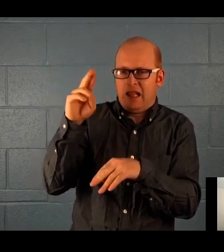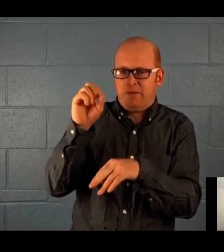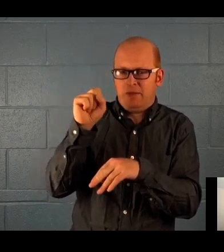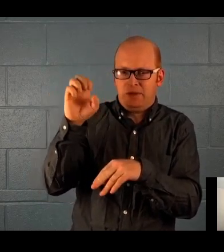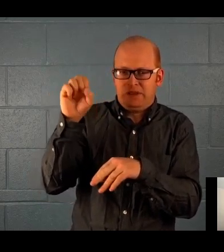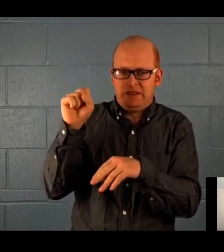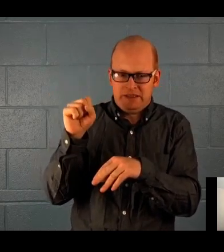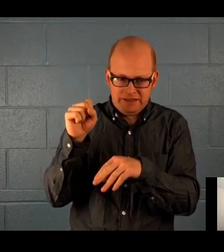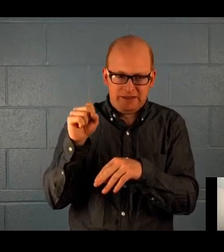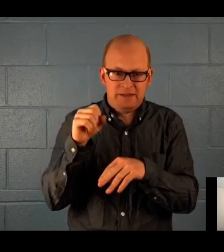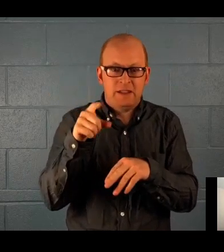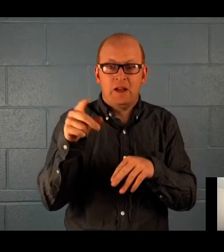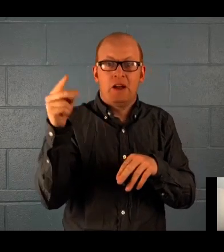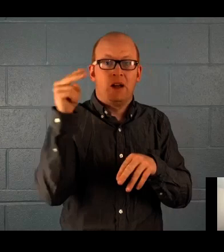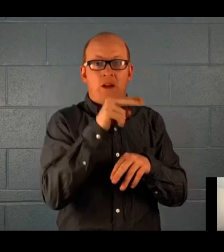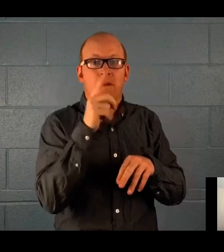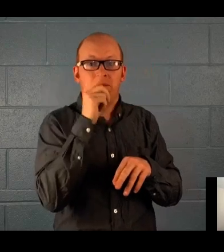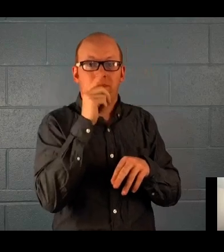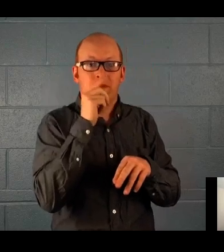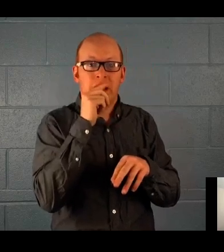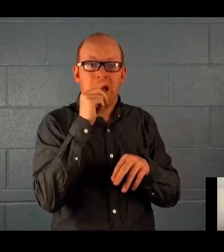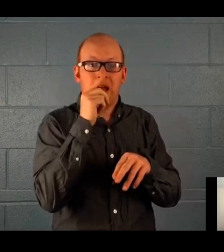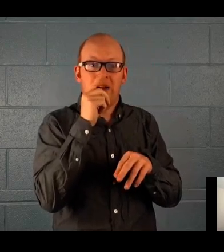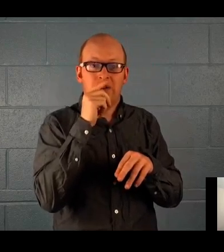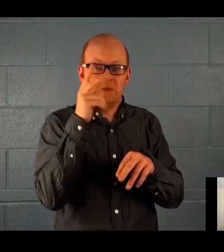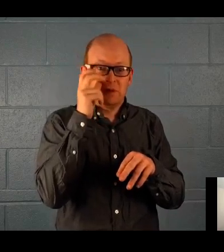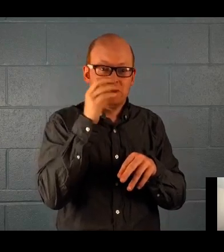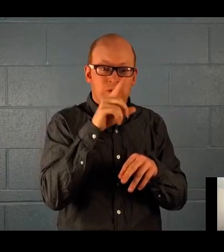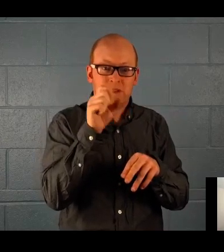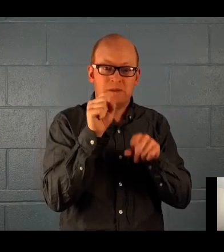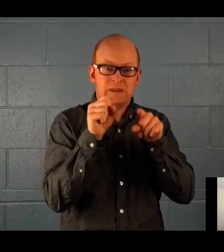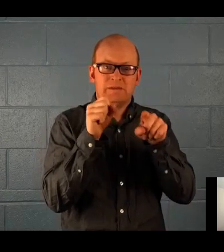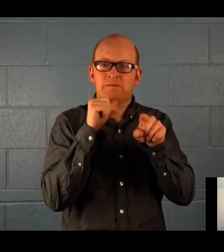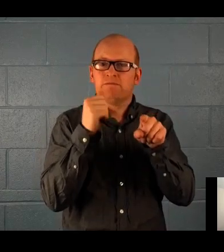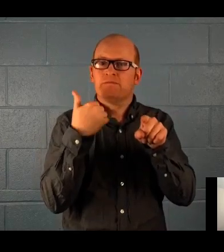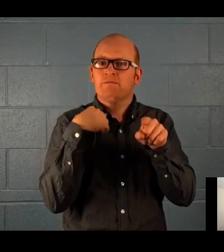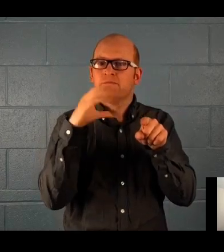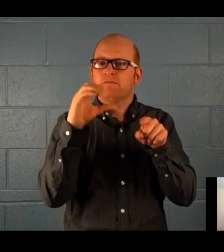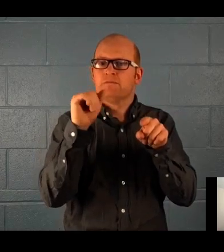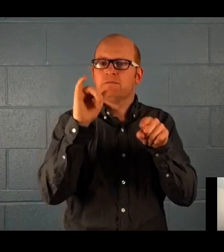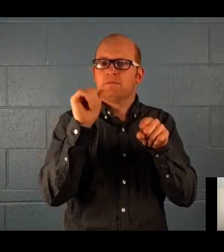lack calycal processes. So it may be that because mouse photoreceptors don't